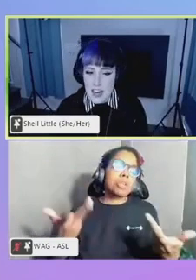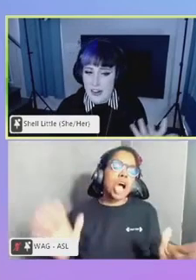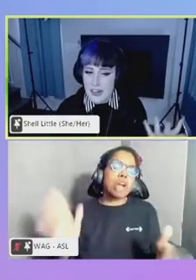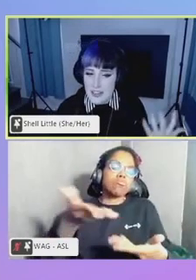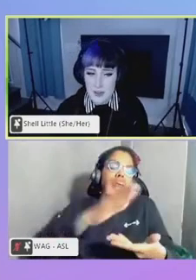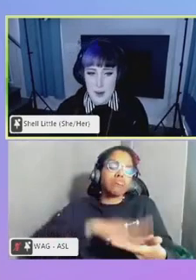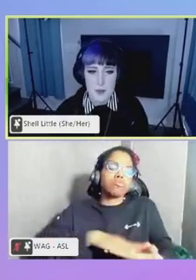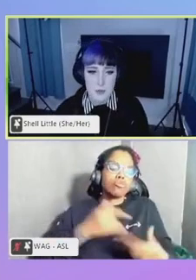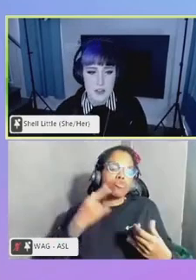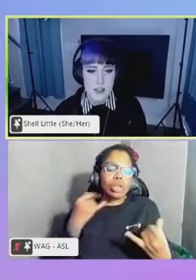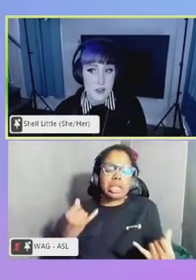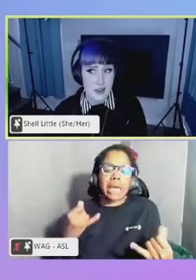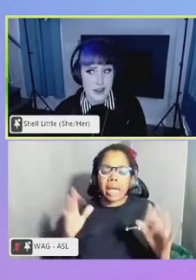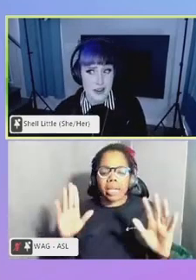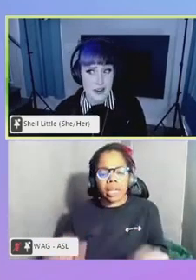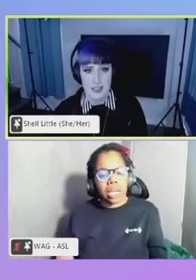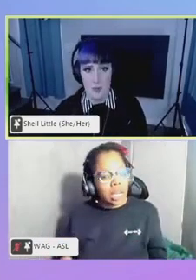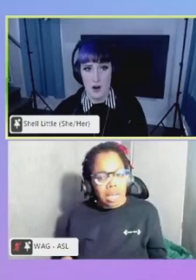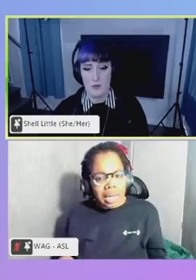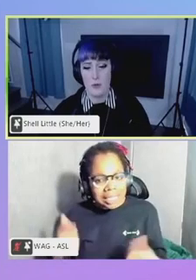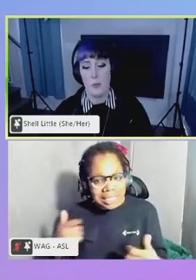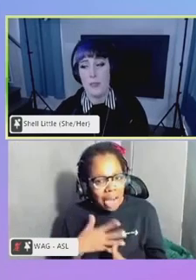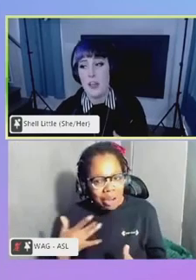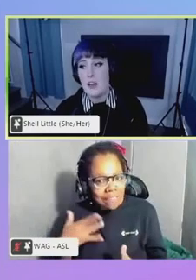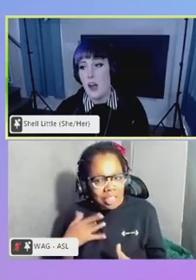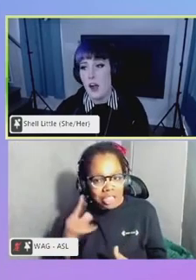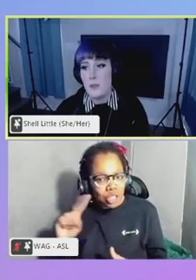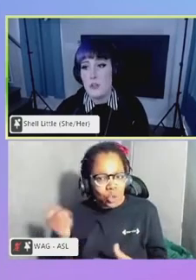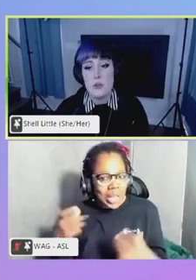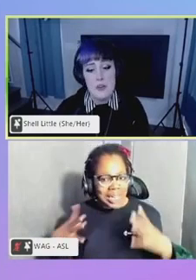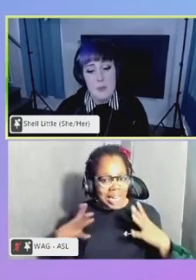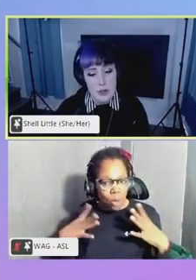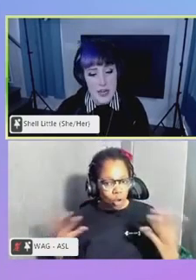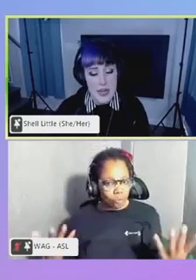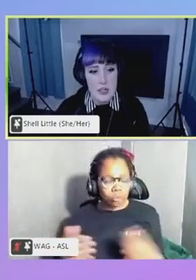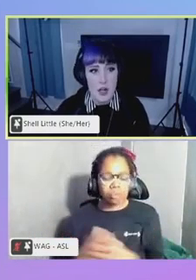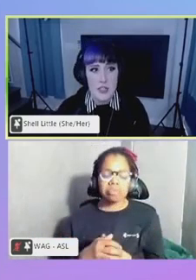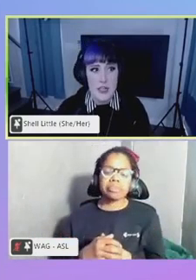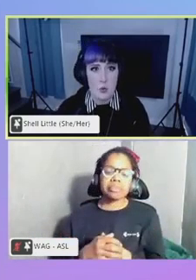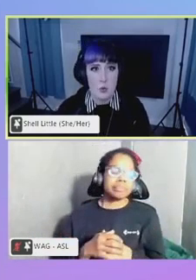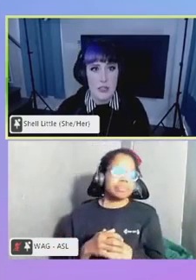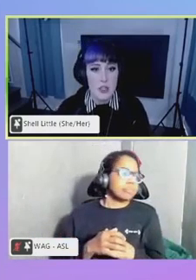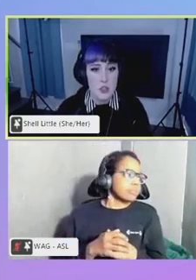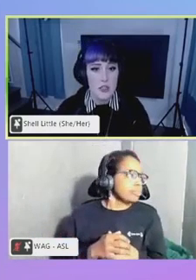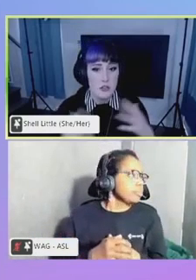There are real-life and real jobs on the line. So it is a little bit more know, oh, than, you I shut the laptop.